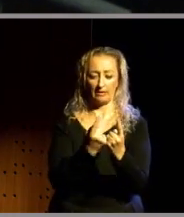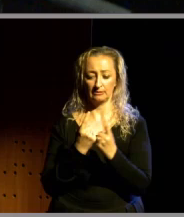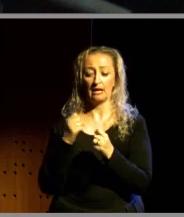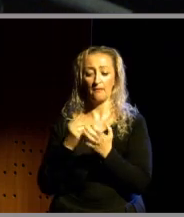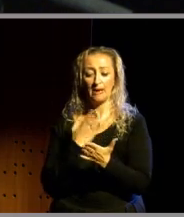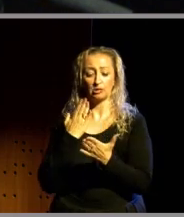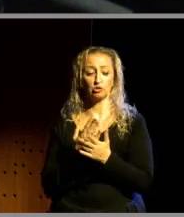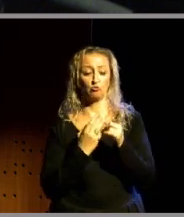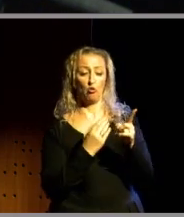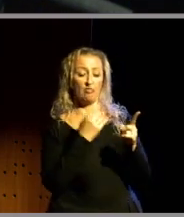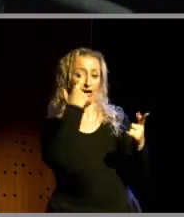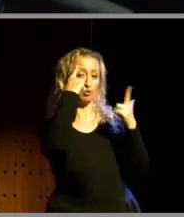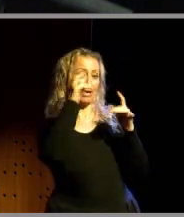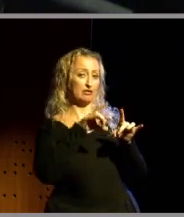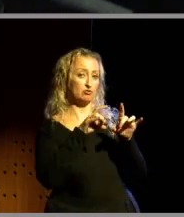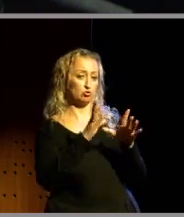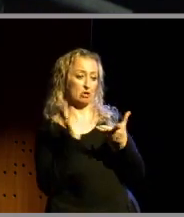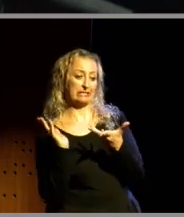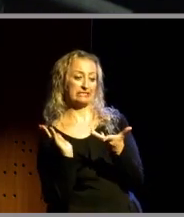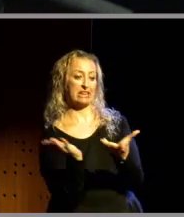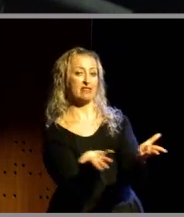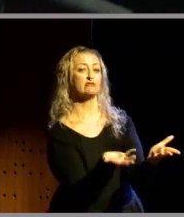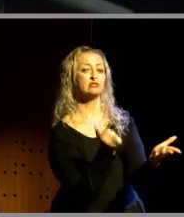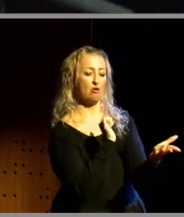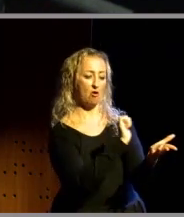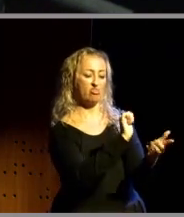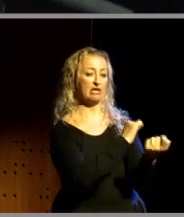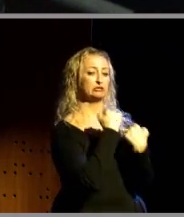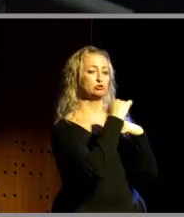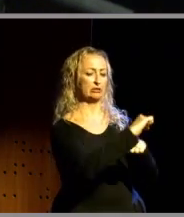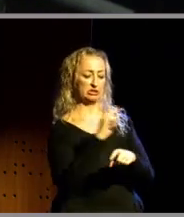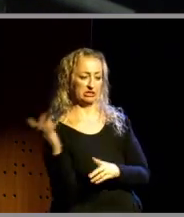its First Nations arts and cultural strategy.